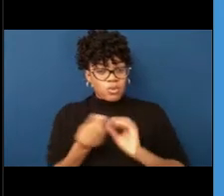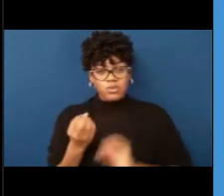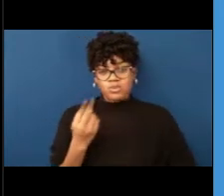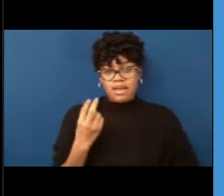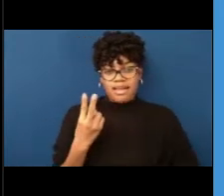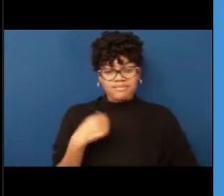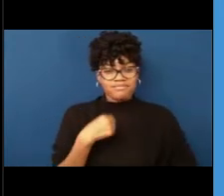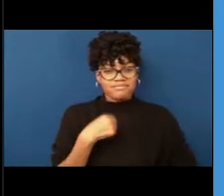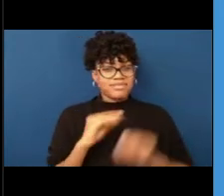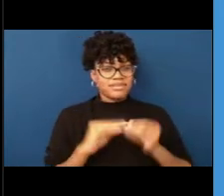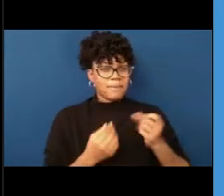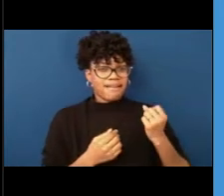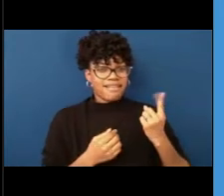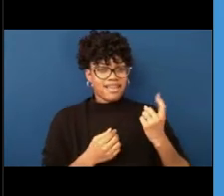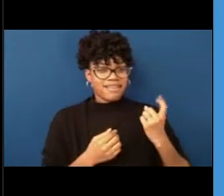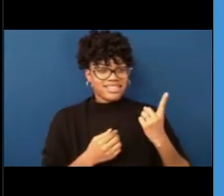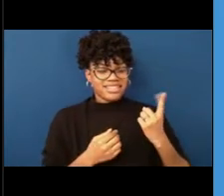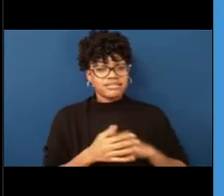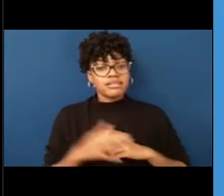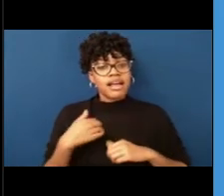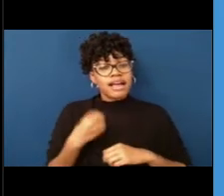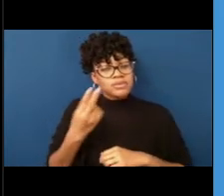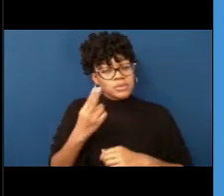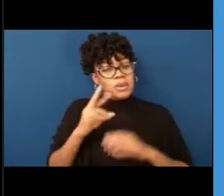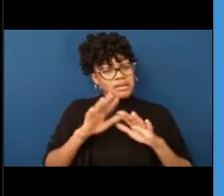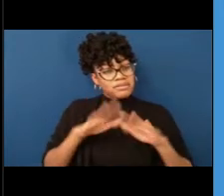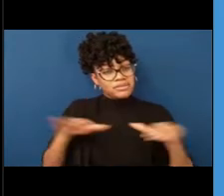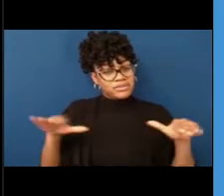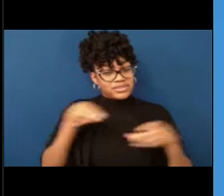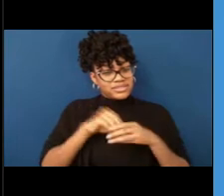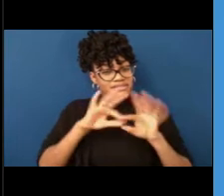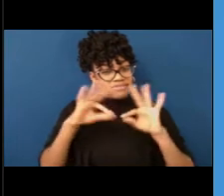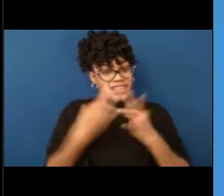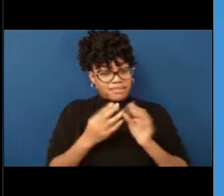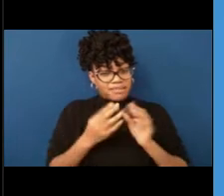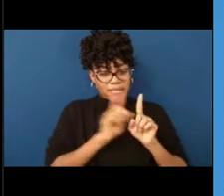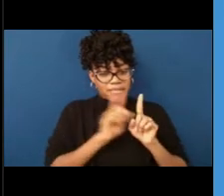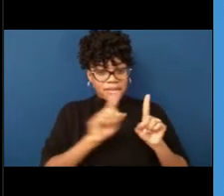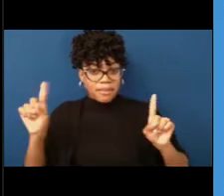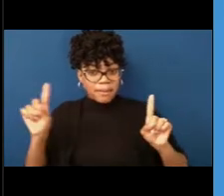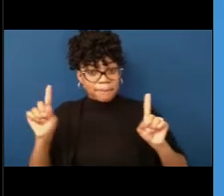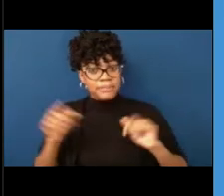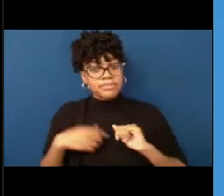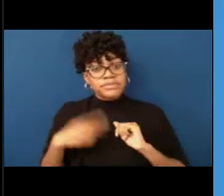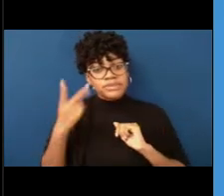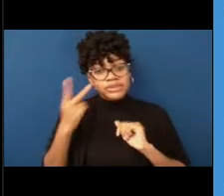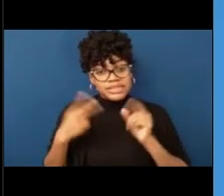I have 12 children in my family. And here I am in this photo with my tutu man,